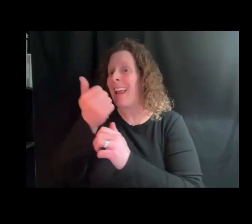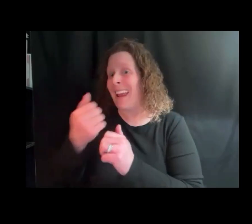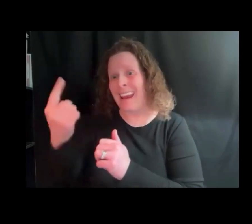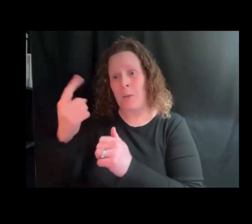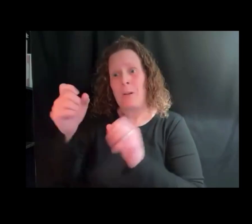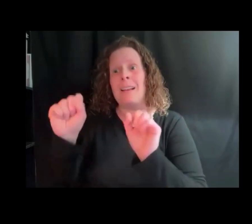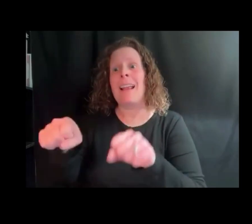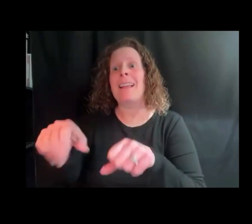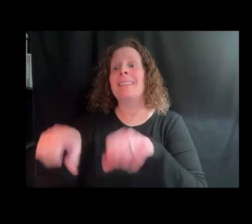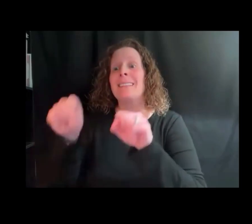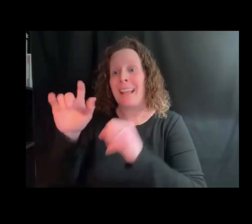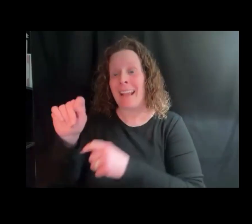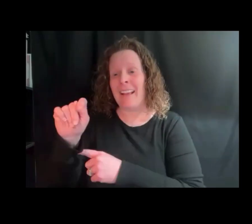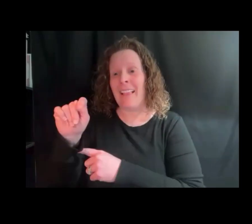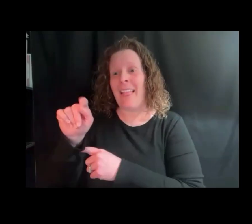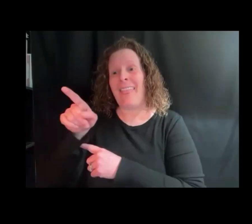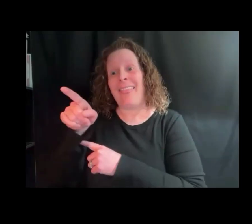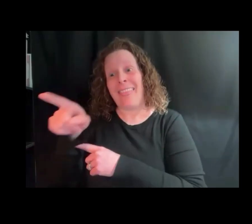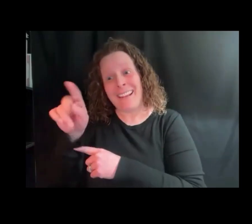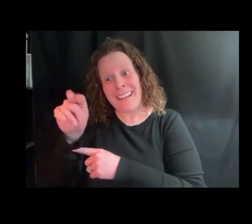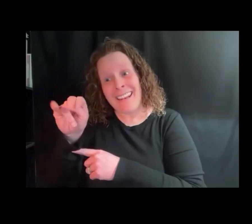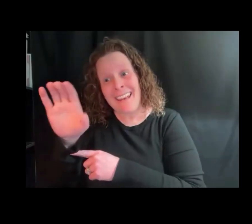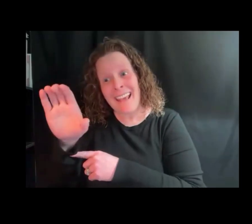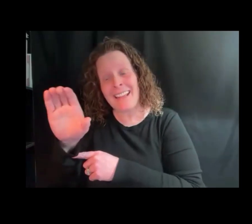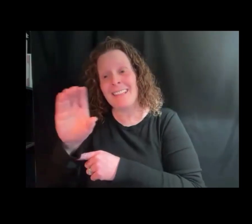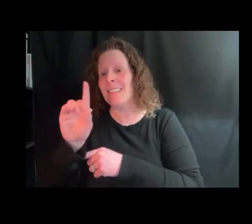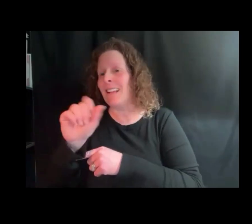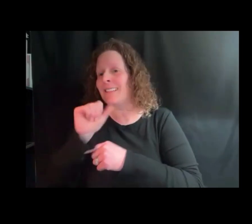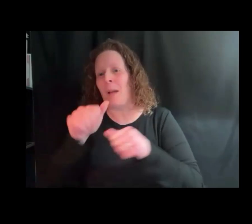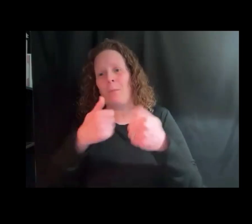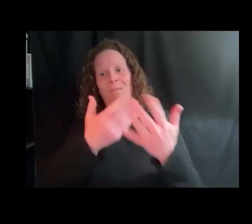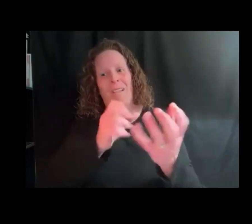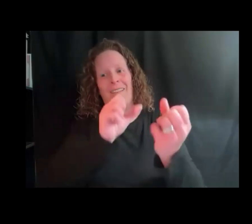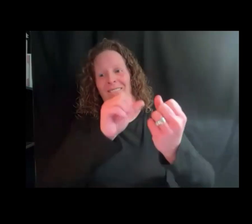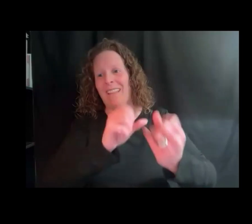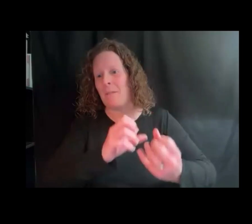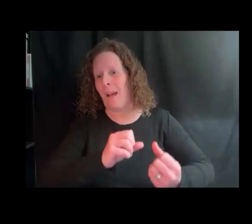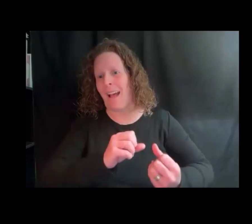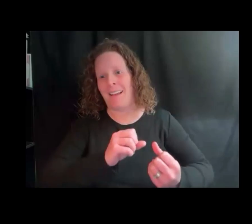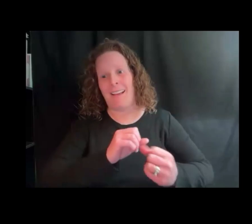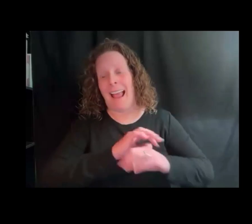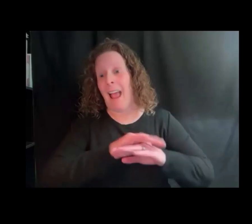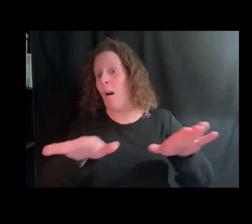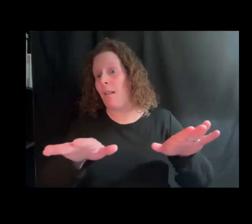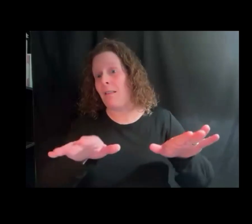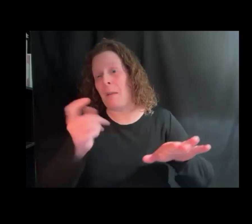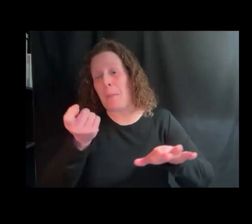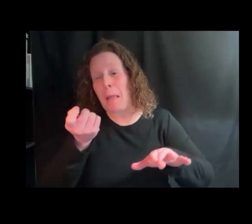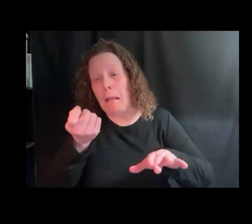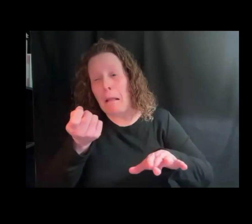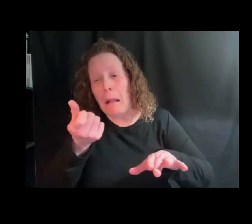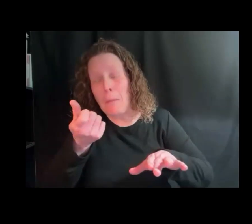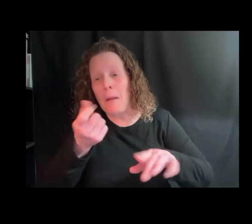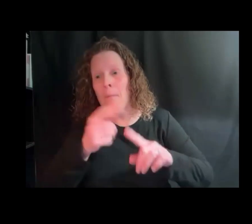community interpreter test but anybody can take it. And the NIC does not provide any feedback